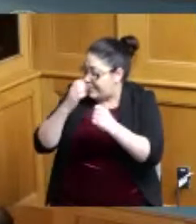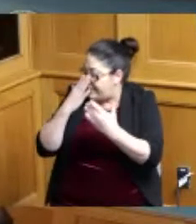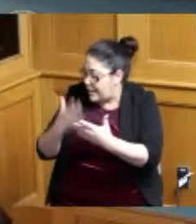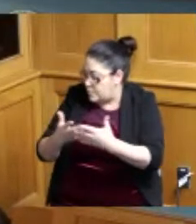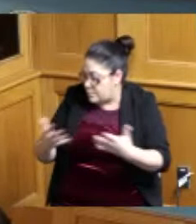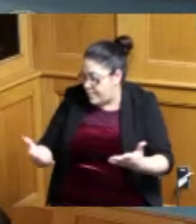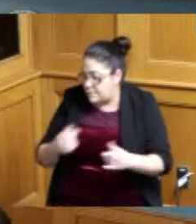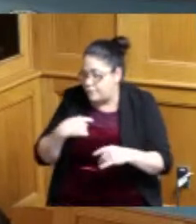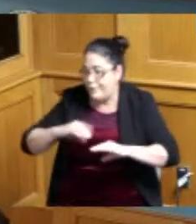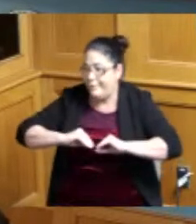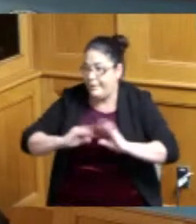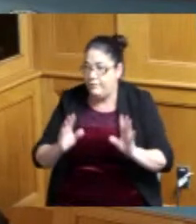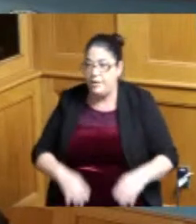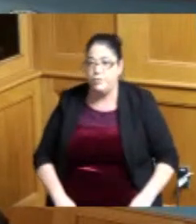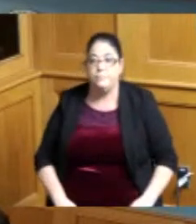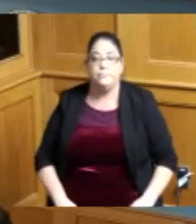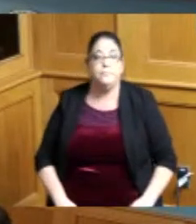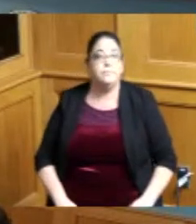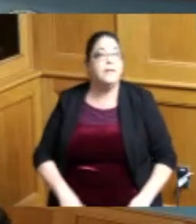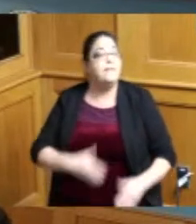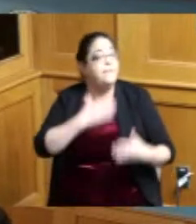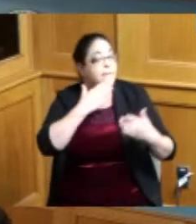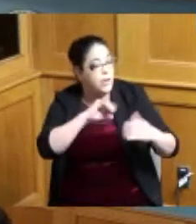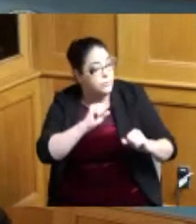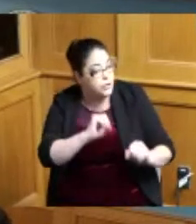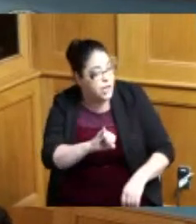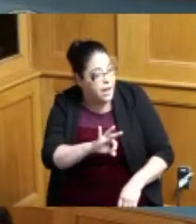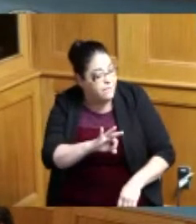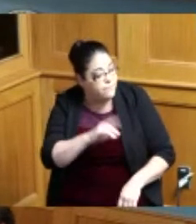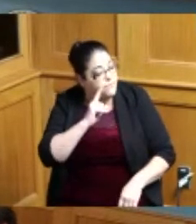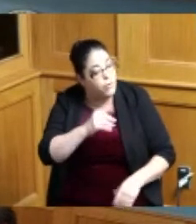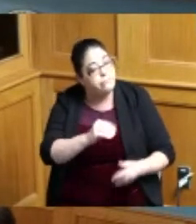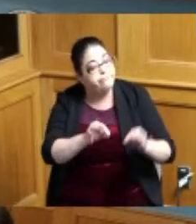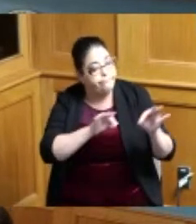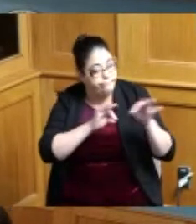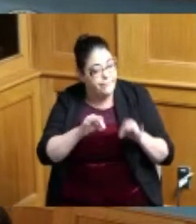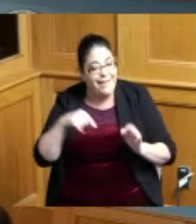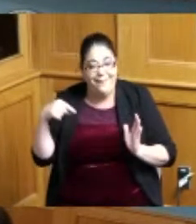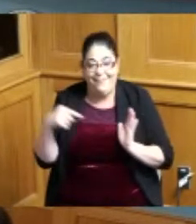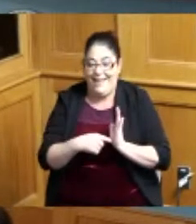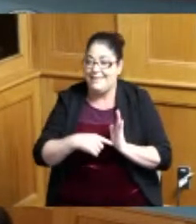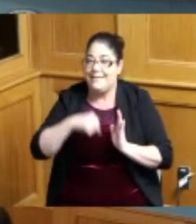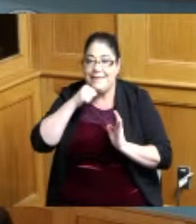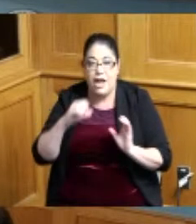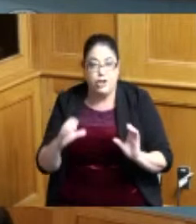that clarity and also Jeff for indicating that this does not certify the ballot but this is